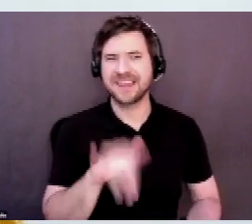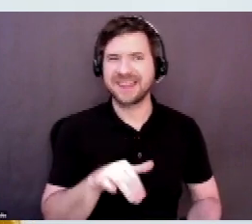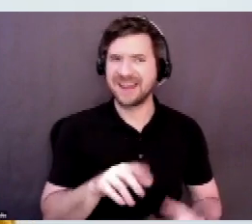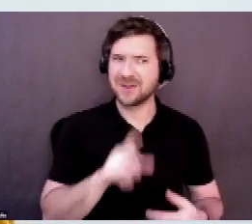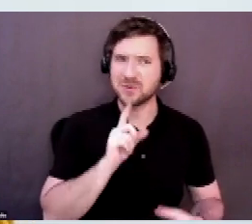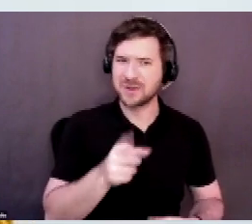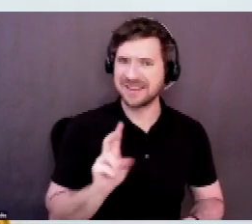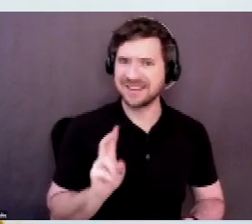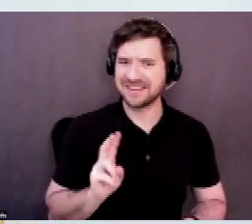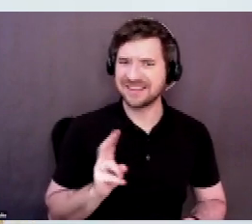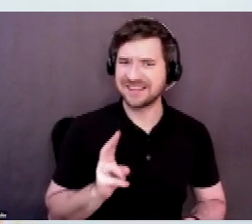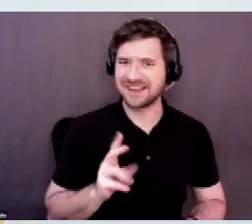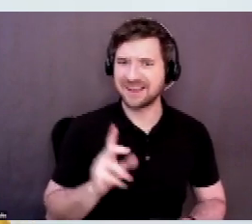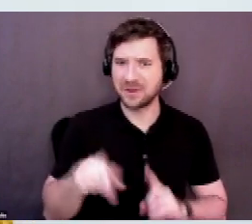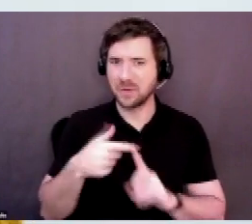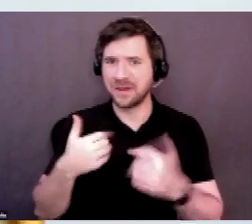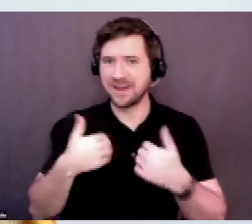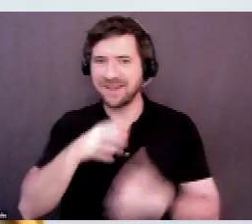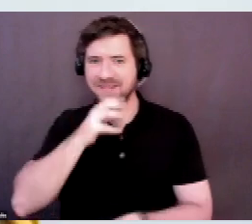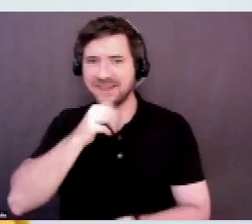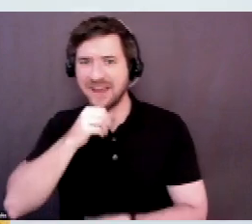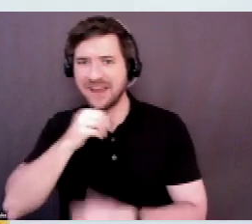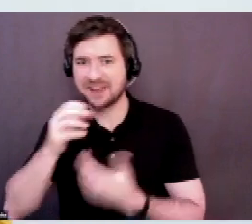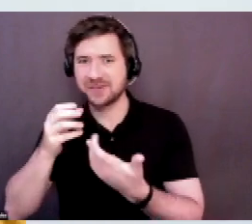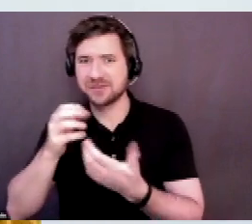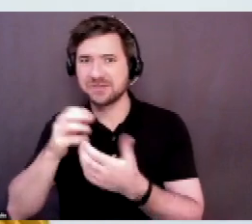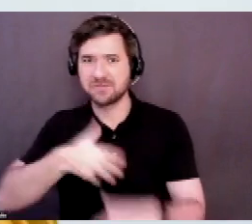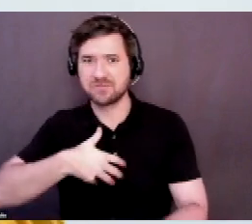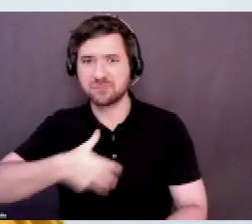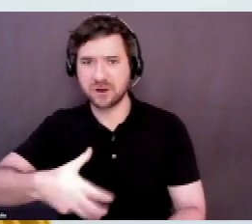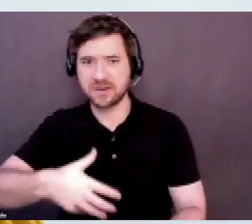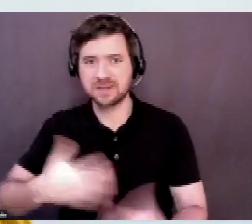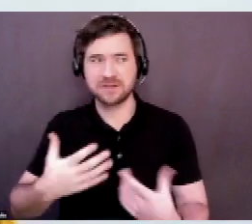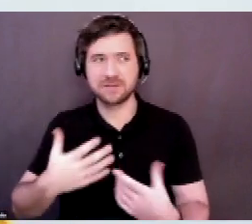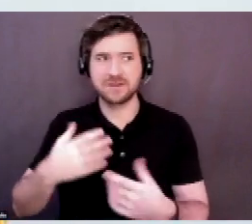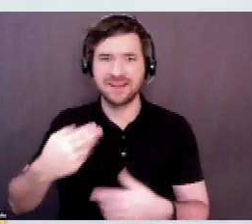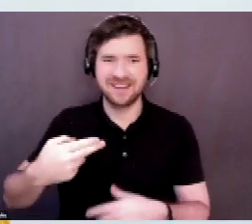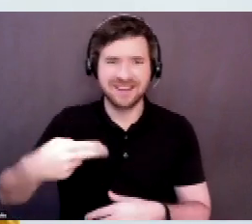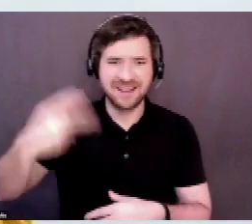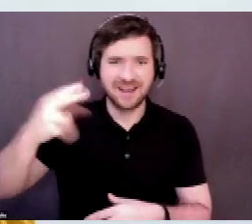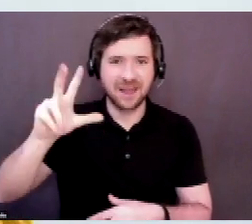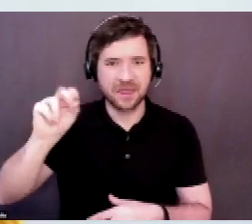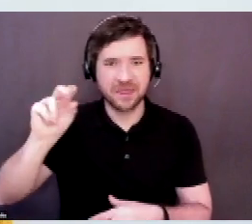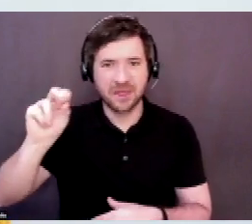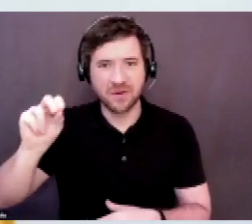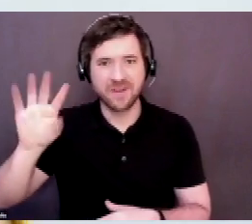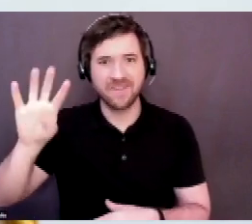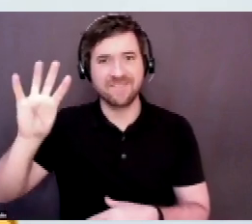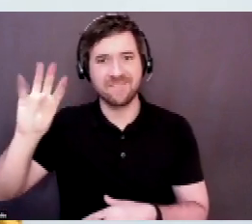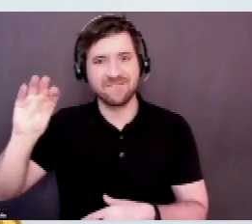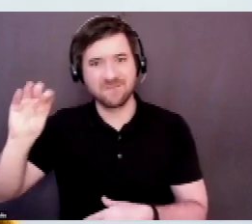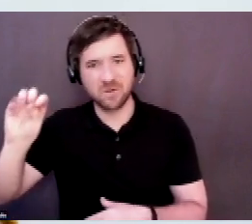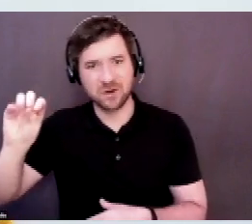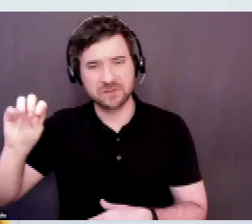when you have age related pregnancies that are, you know, in the high '30s and '40s, you know, you definitely have other risk, right?